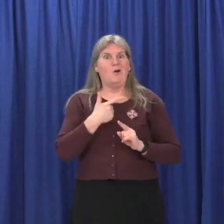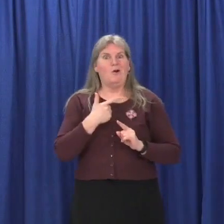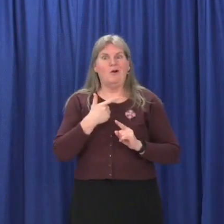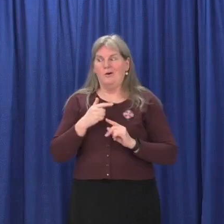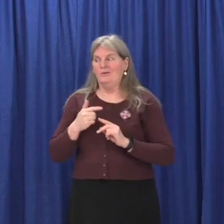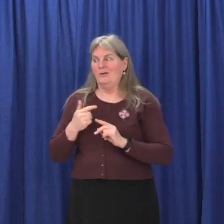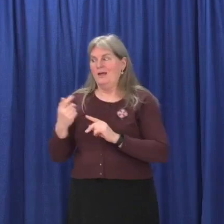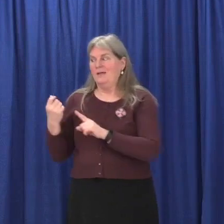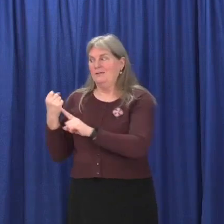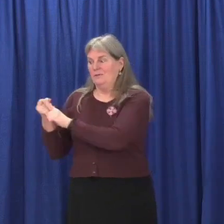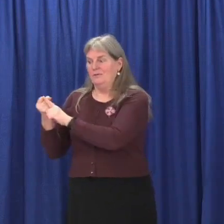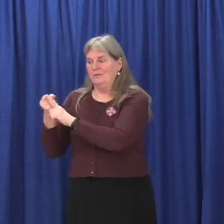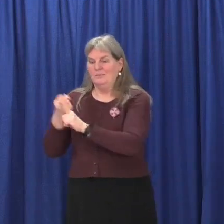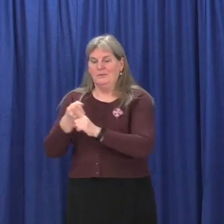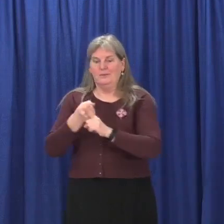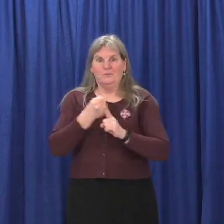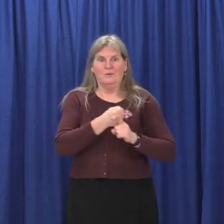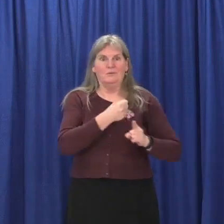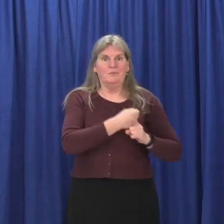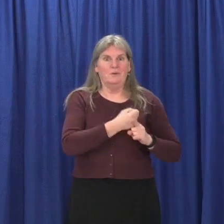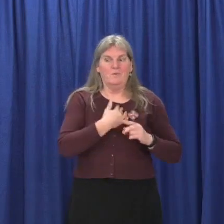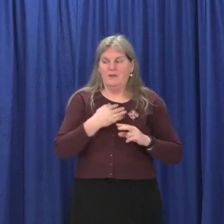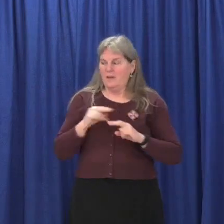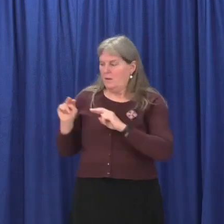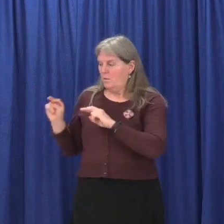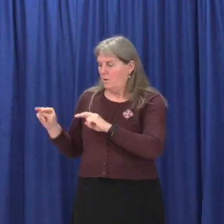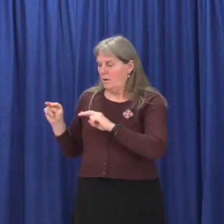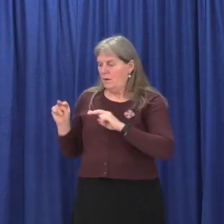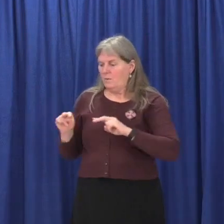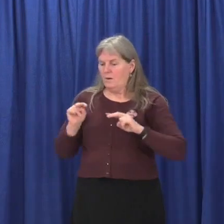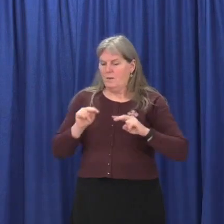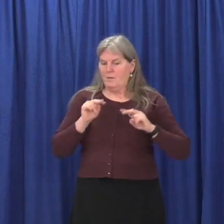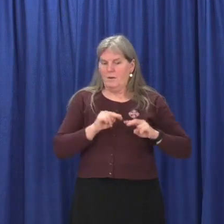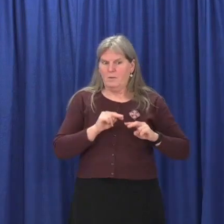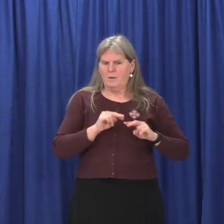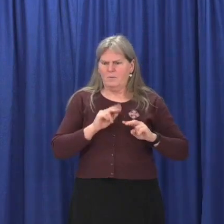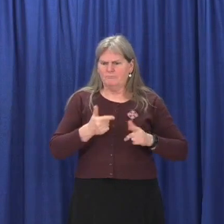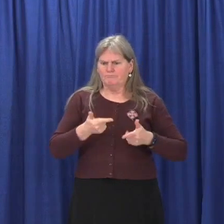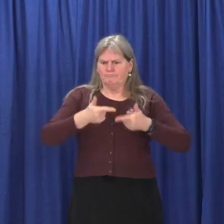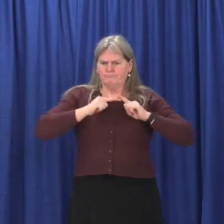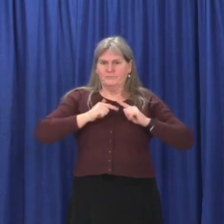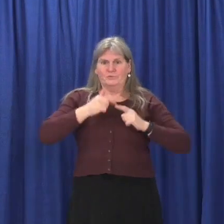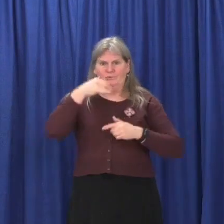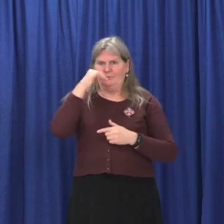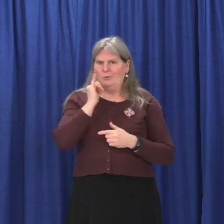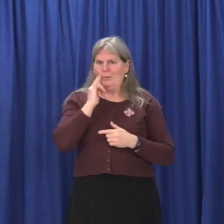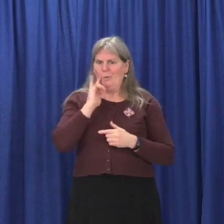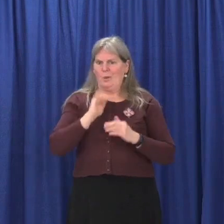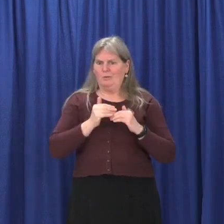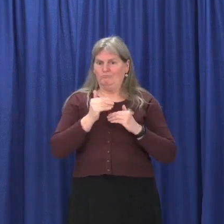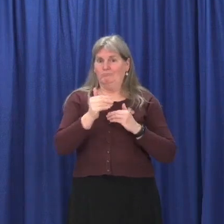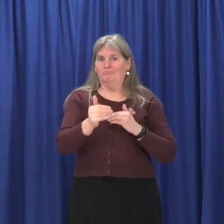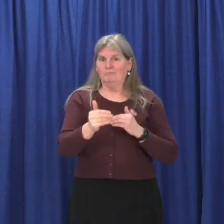these are all extremely important to indicate how we're going to move forward into the next round.